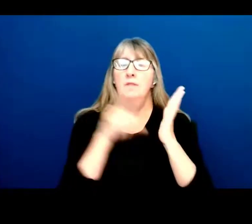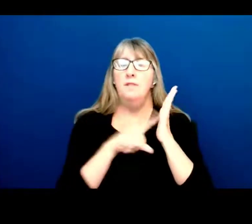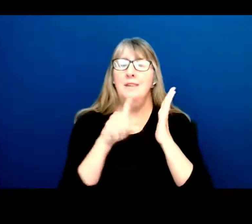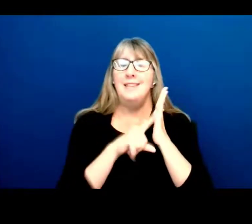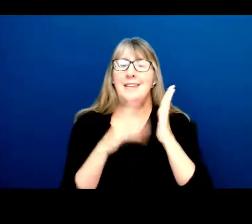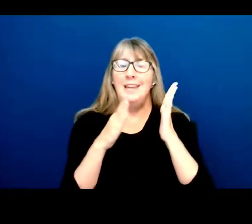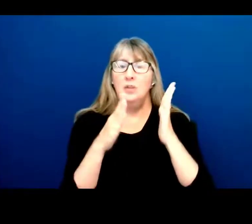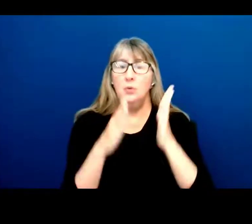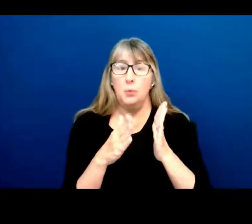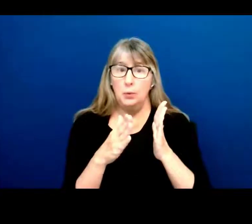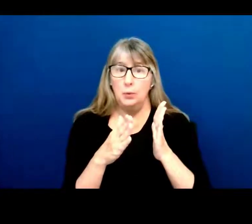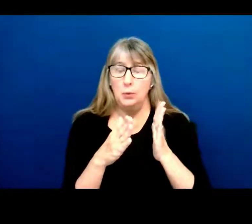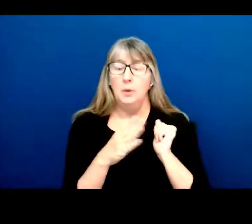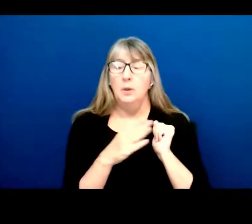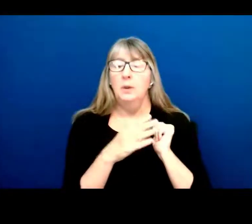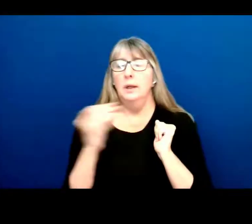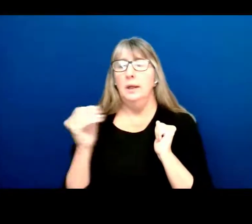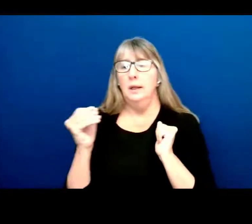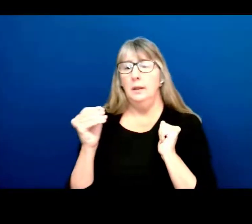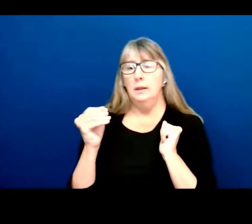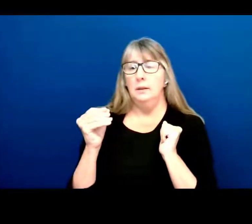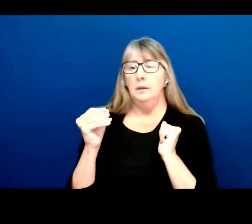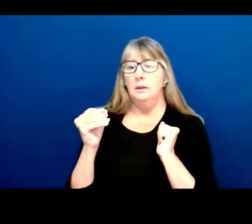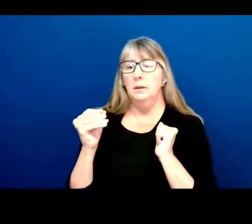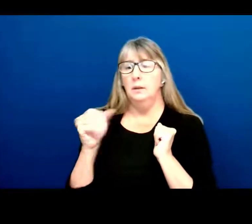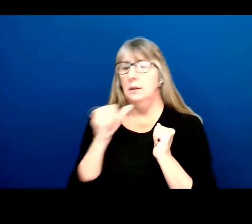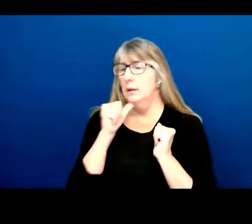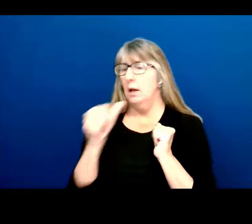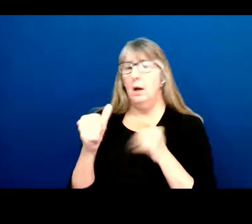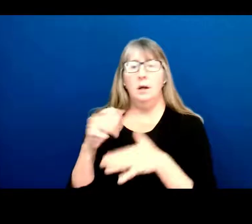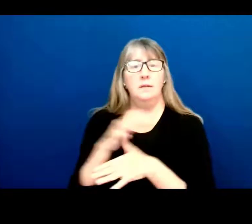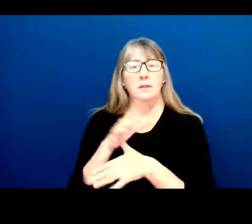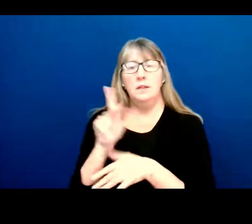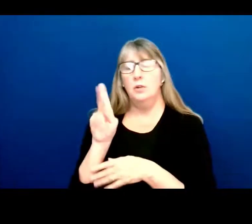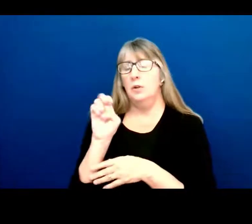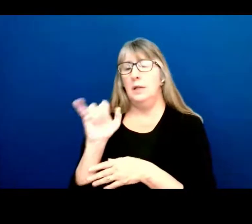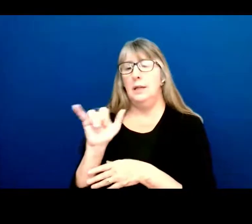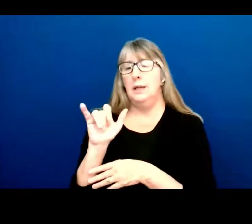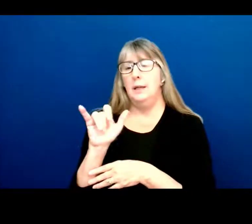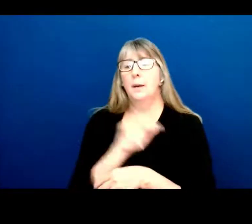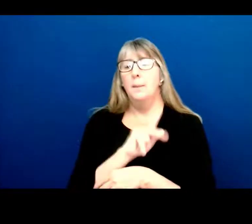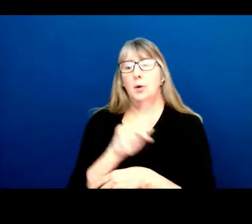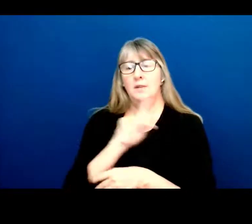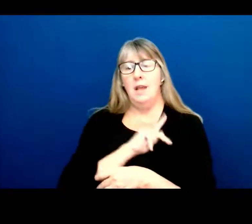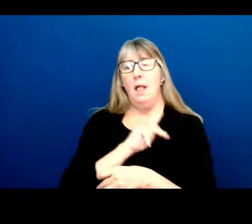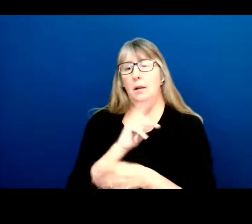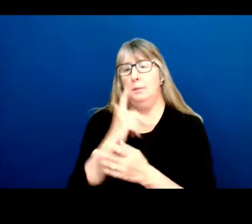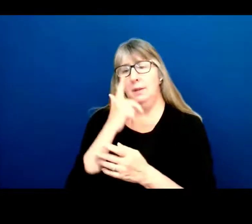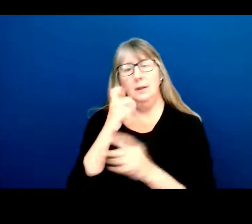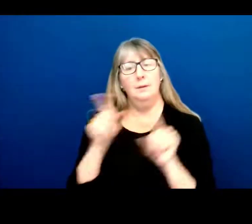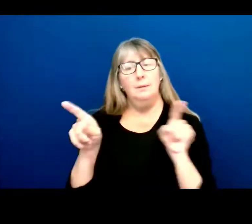and not on senior/key personnel, because it really .. . They're two different things.